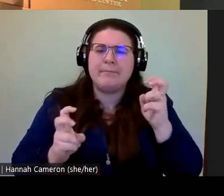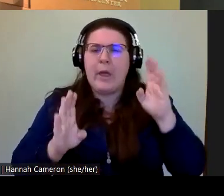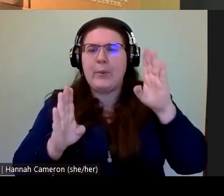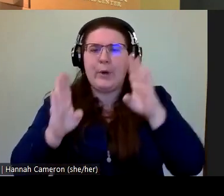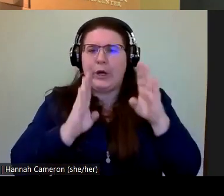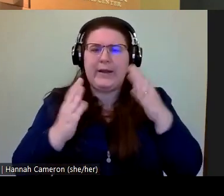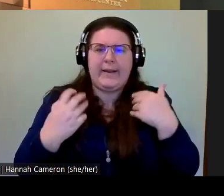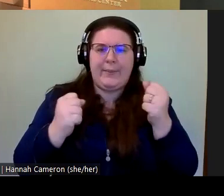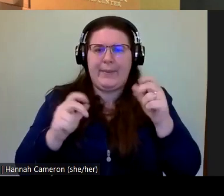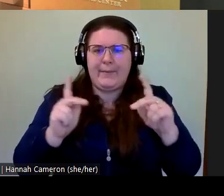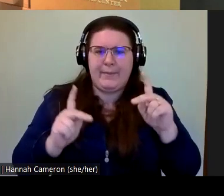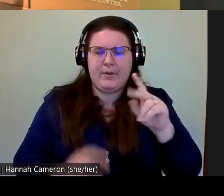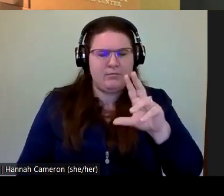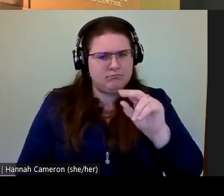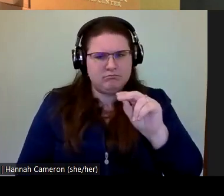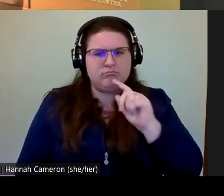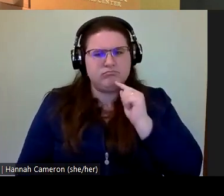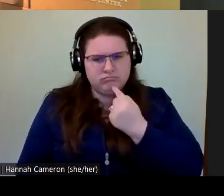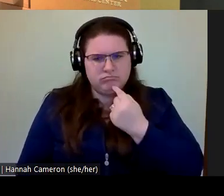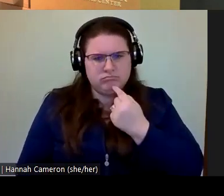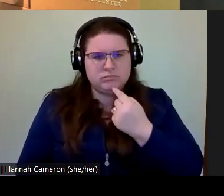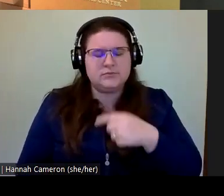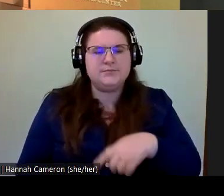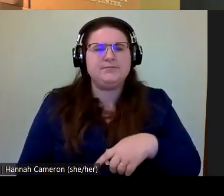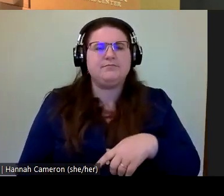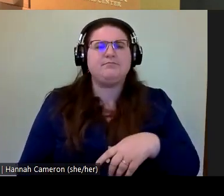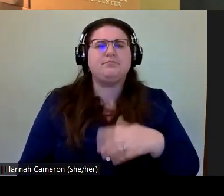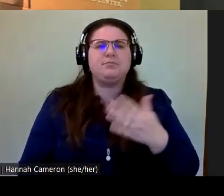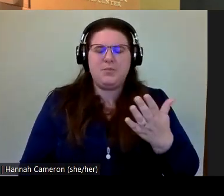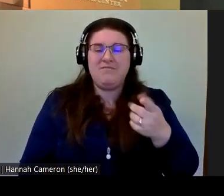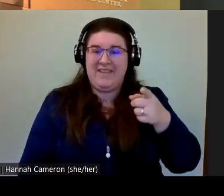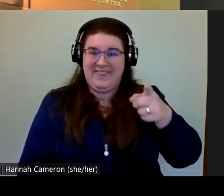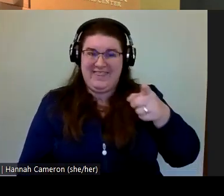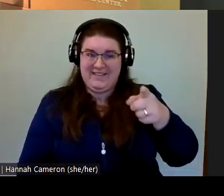does this work uh so this I need to explain just a little bit this is a survival analysis and what